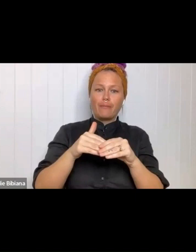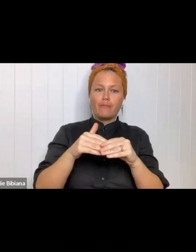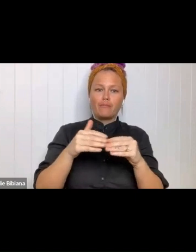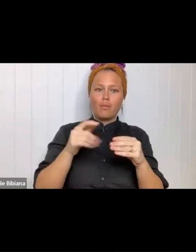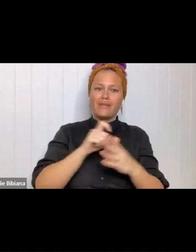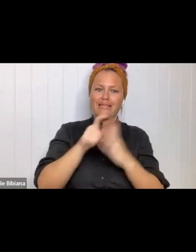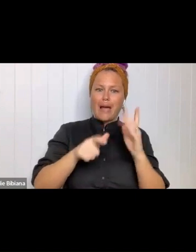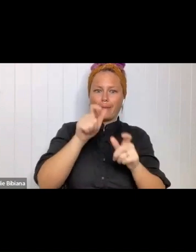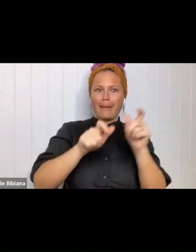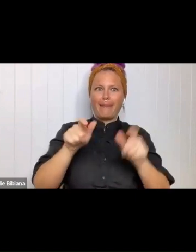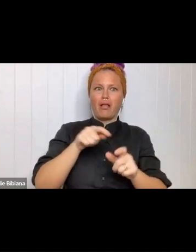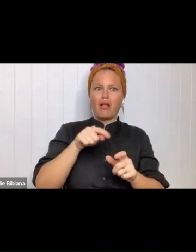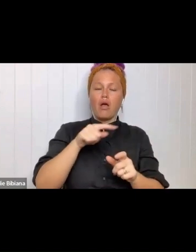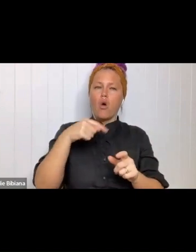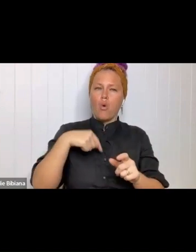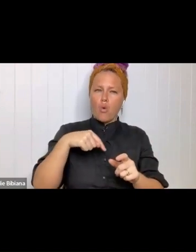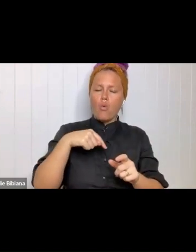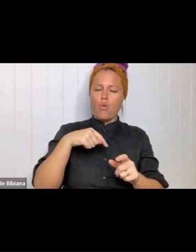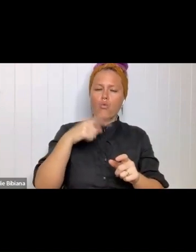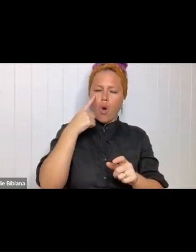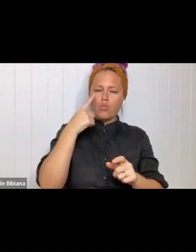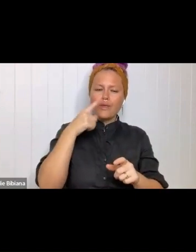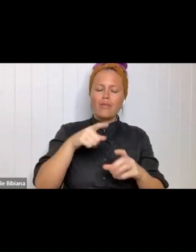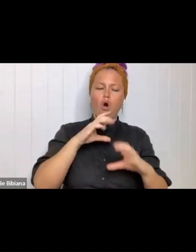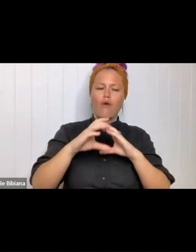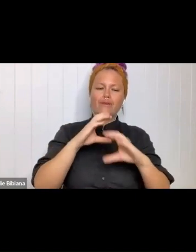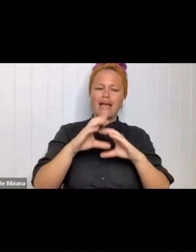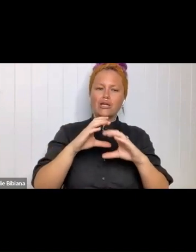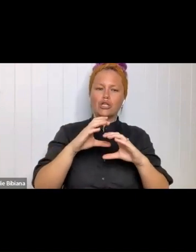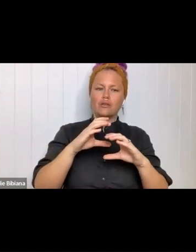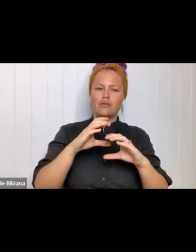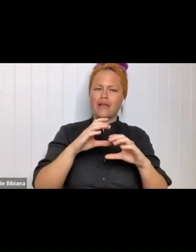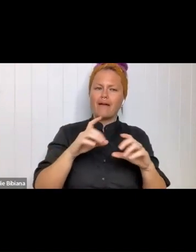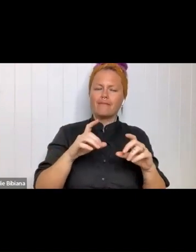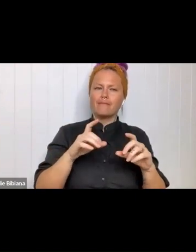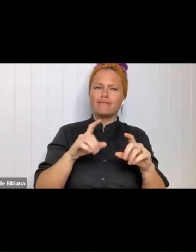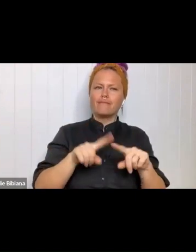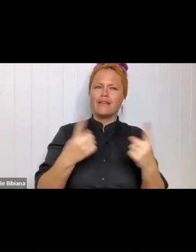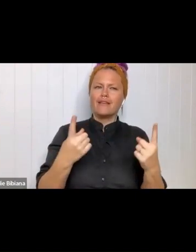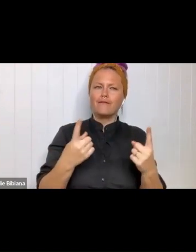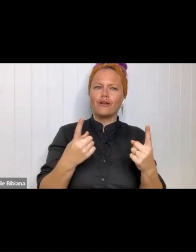we really noticed was that the conversations are different. By